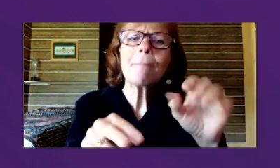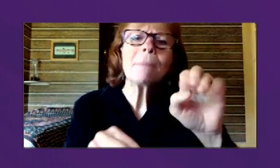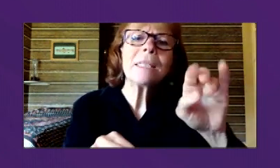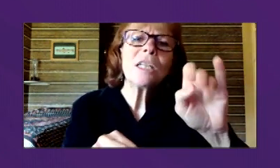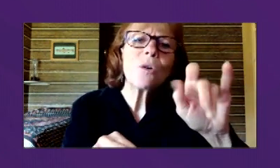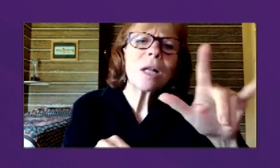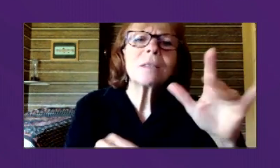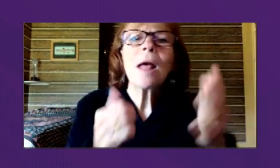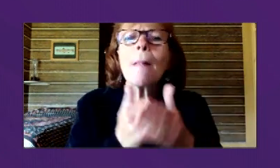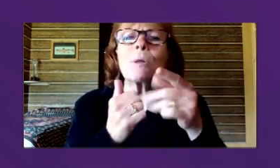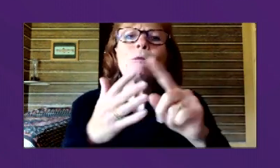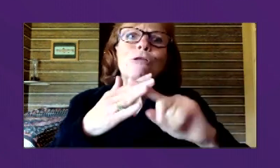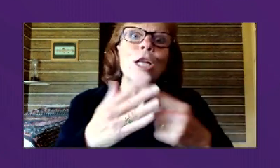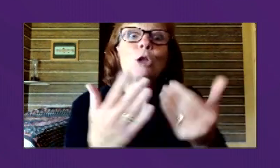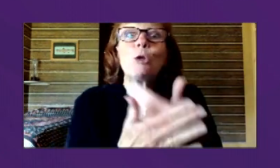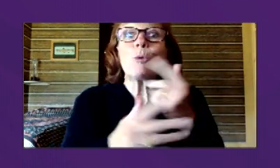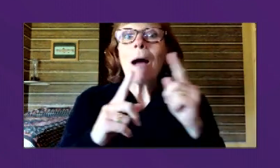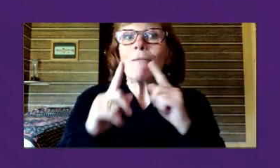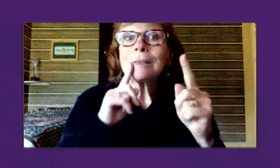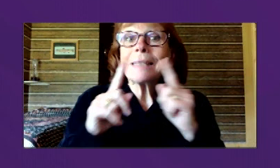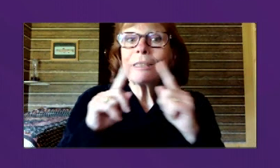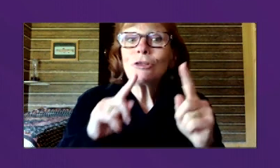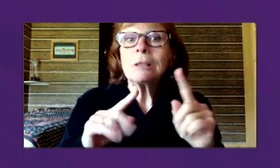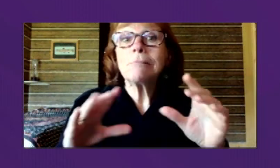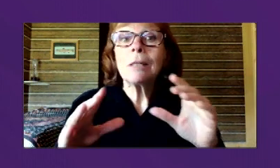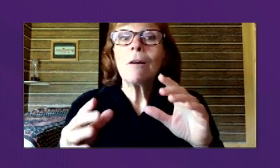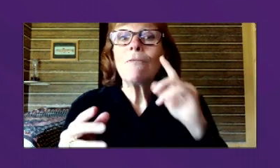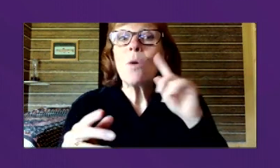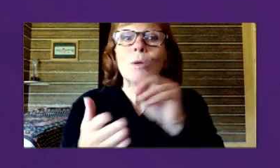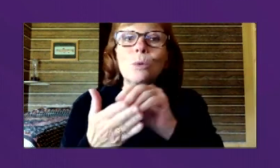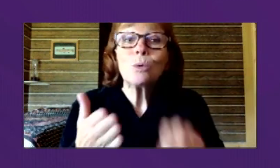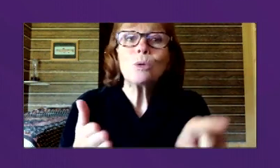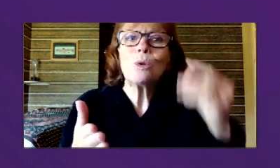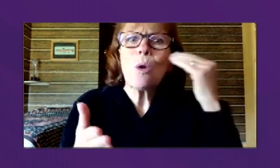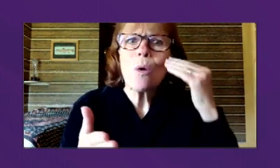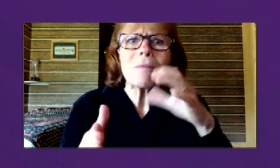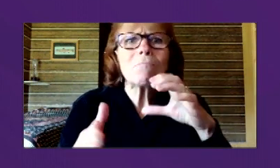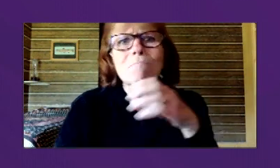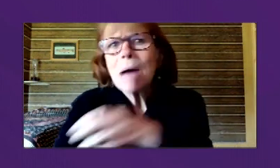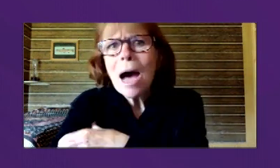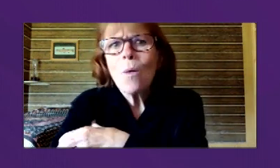with and among students about the power of images and words, the challenges of memory,